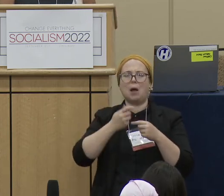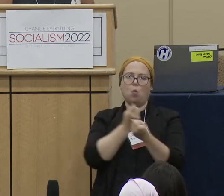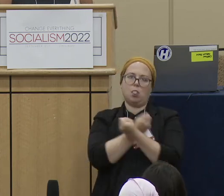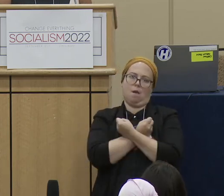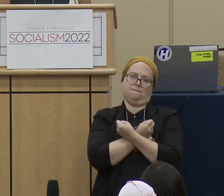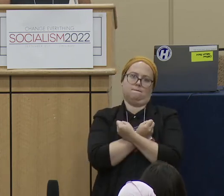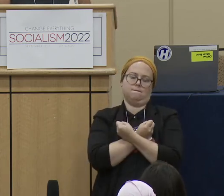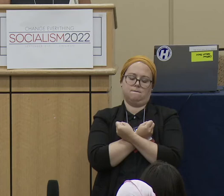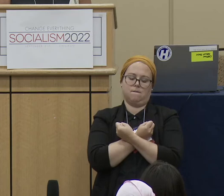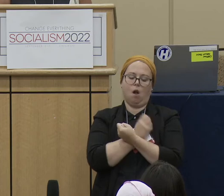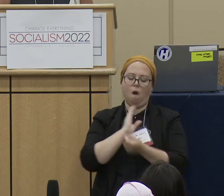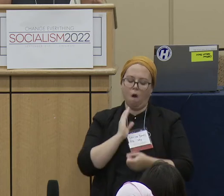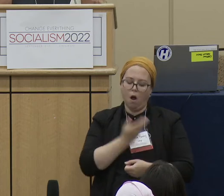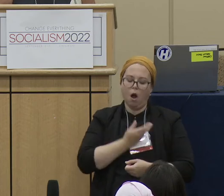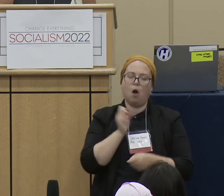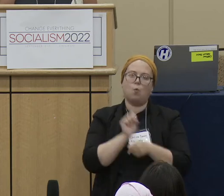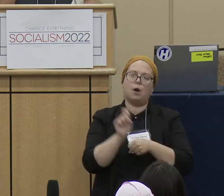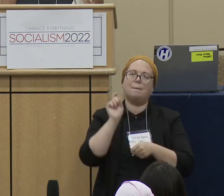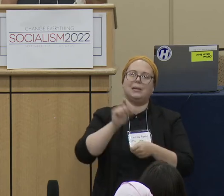And she talked a lot about love. We have to center our